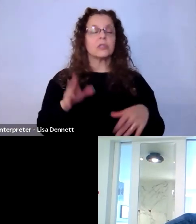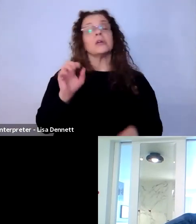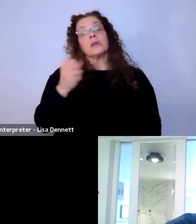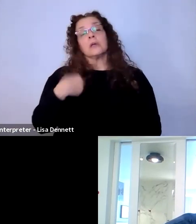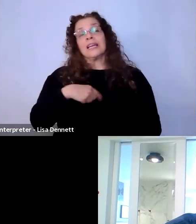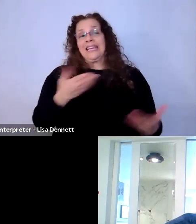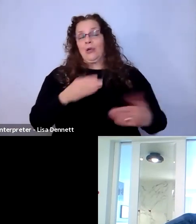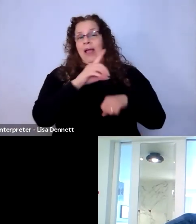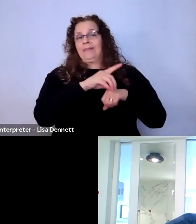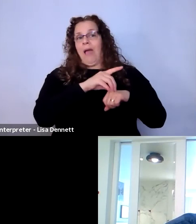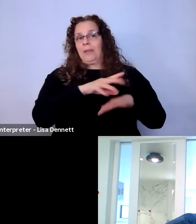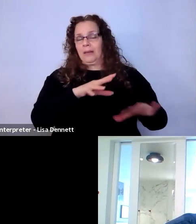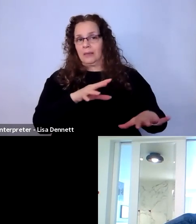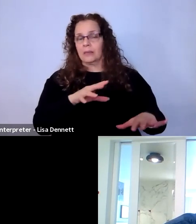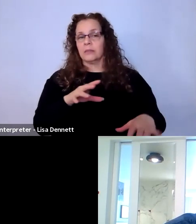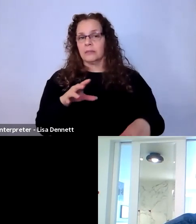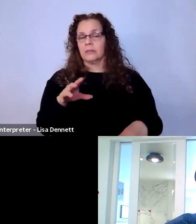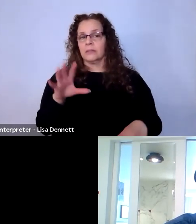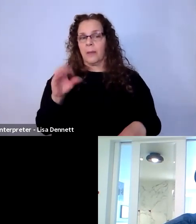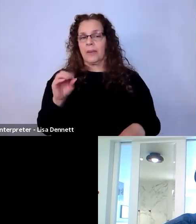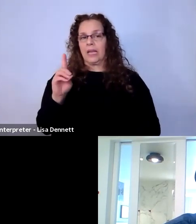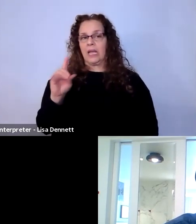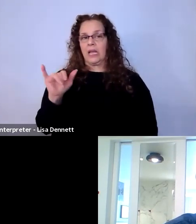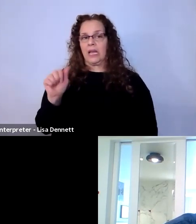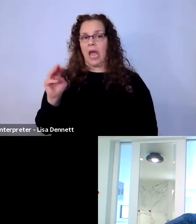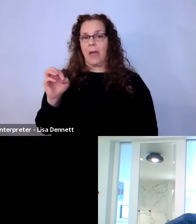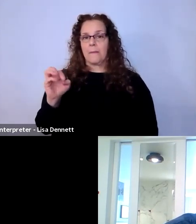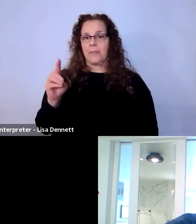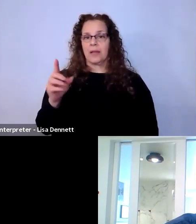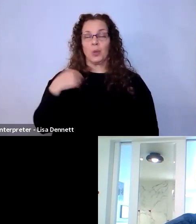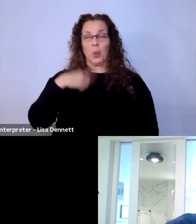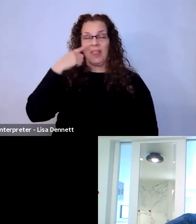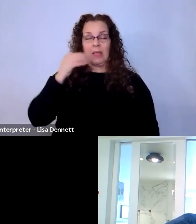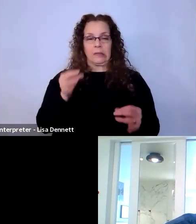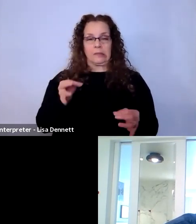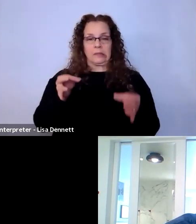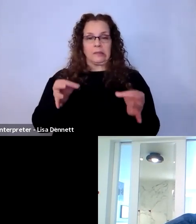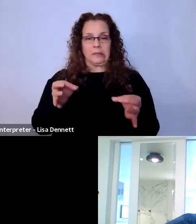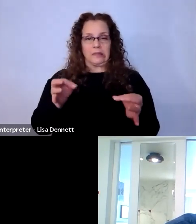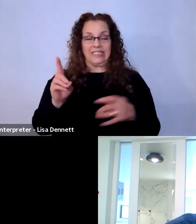state of accessibility report to December. Because it's already crazy, as it is in God, so we will be releasing